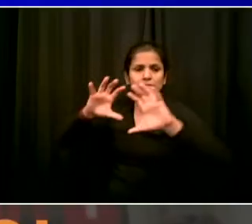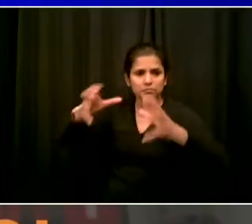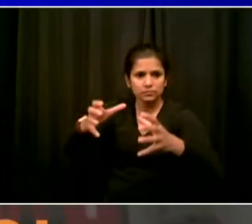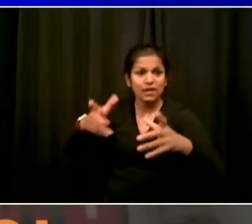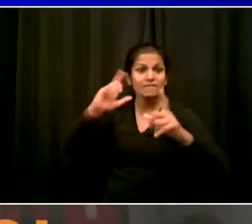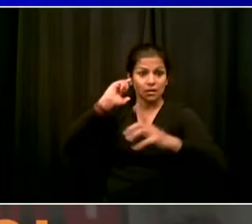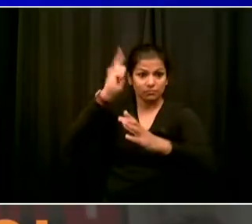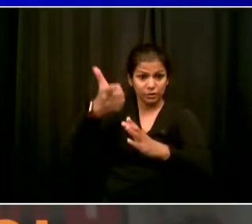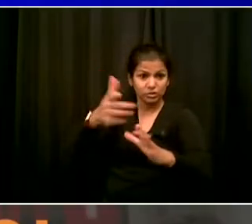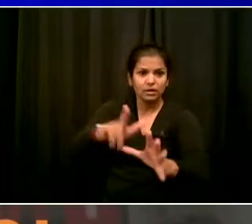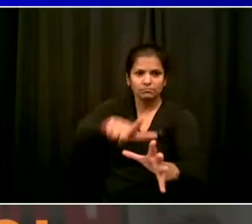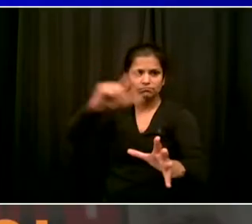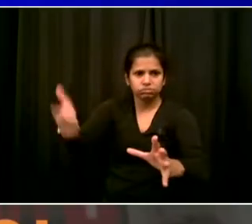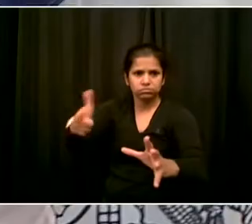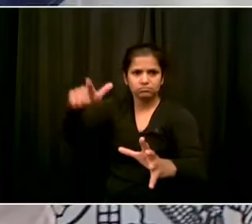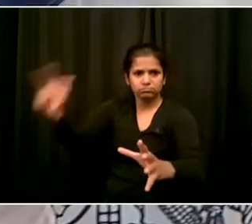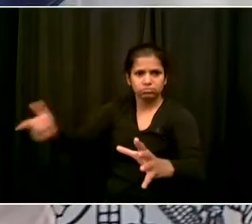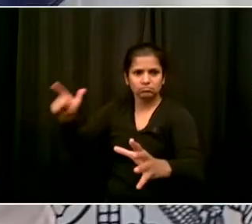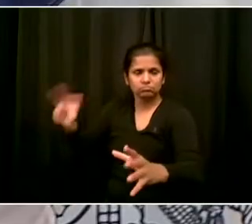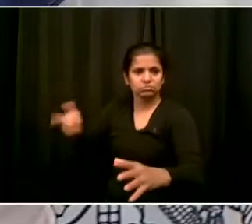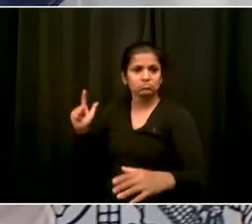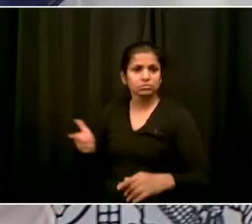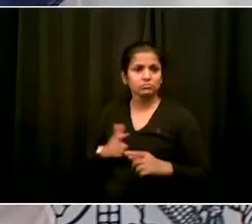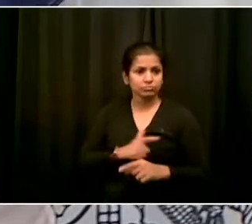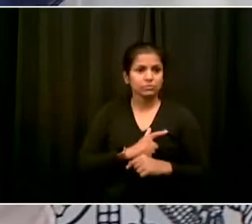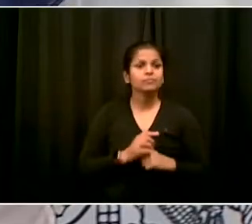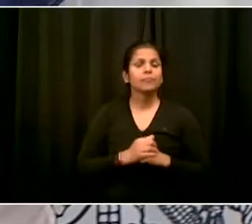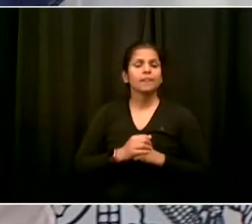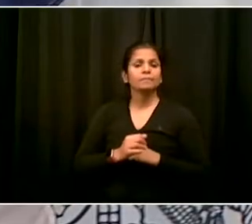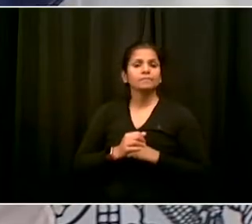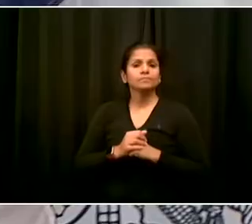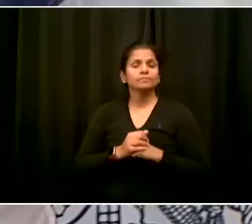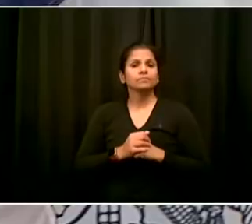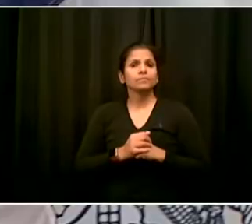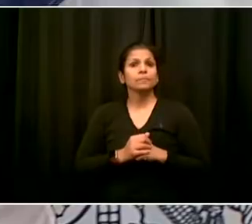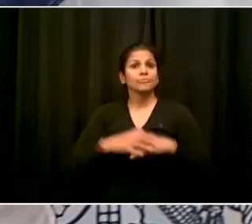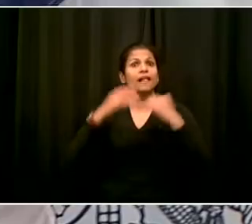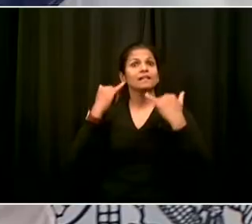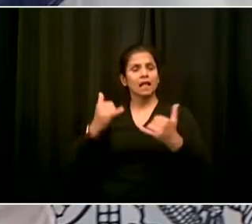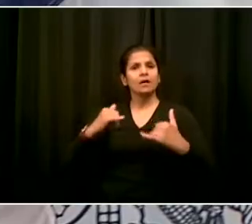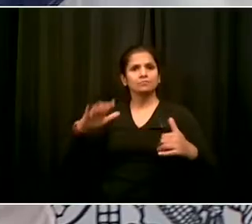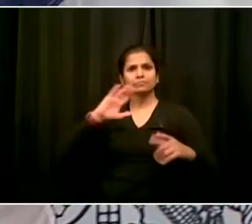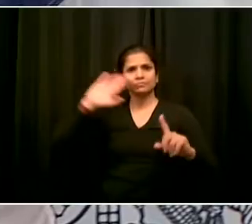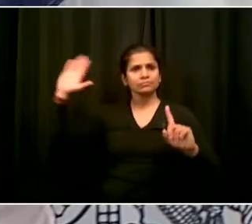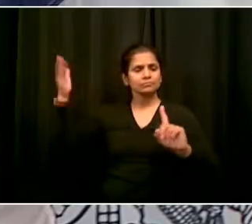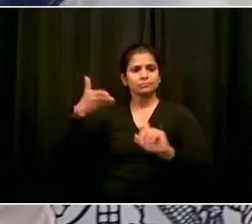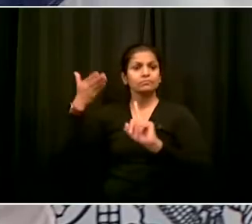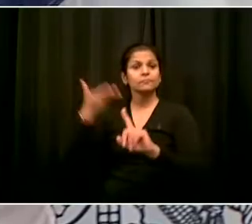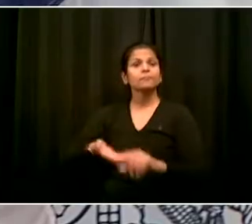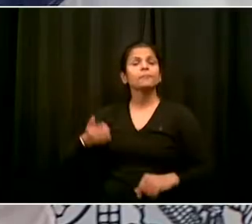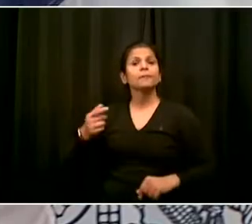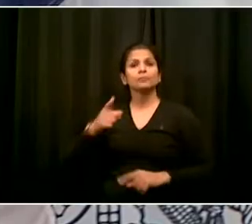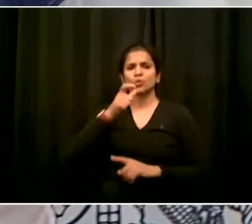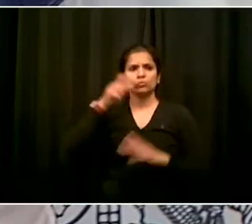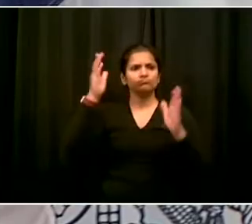AND THE MORE WE CAN EDUCATE PEOPLE AND THE MORE WE CAN GET PEOPLE INVOLVED, THE MORE PEOPLE WHO WILL BE SAFE.